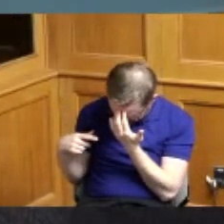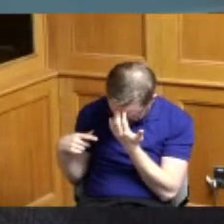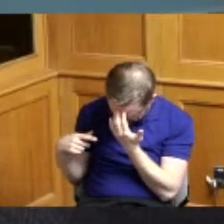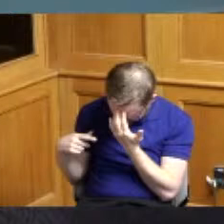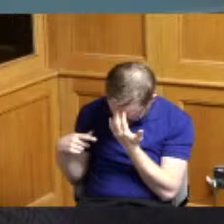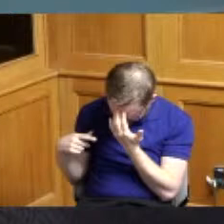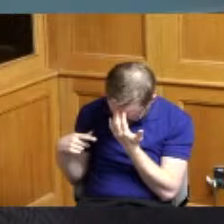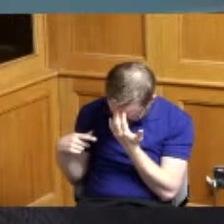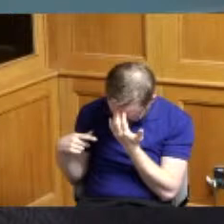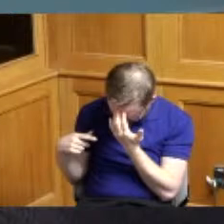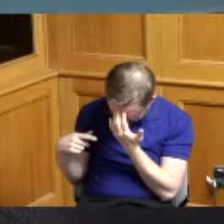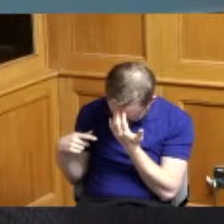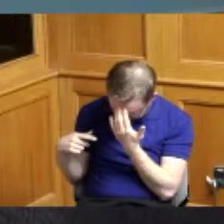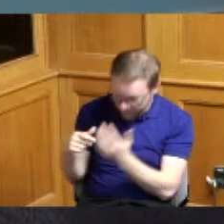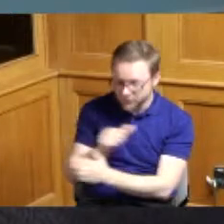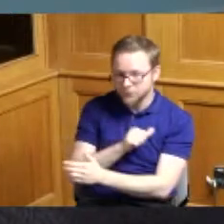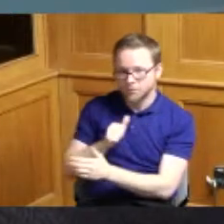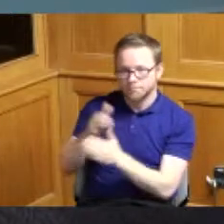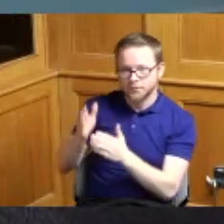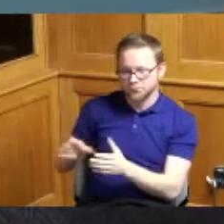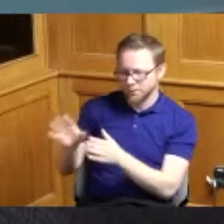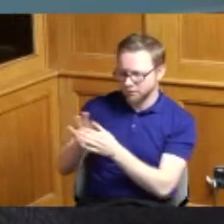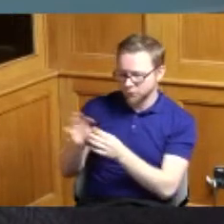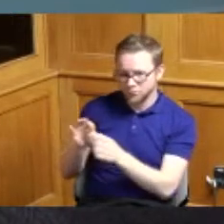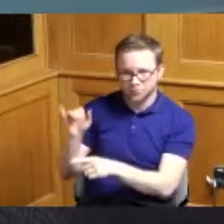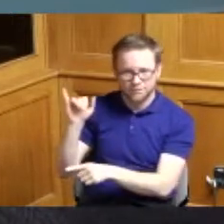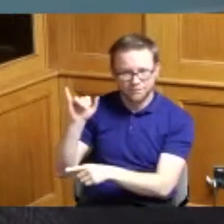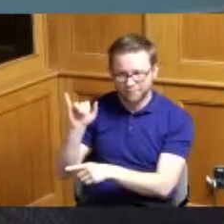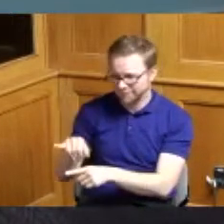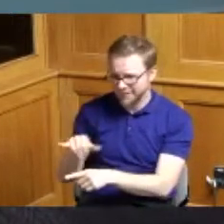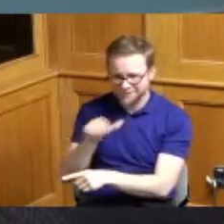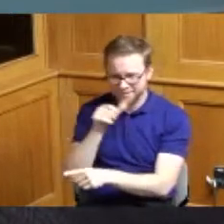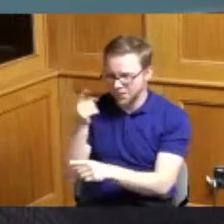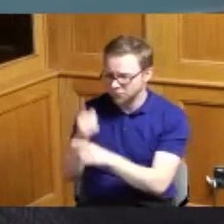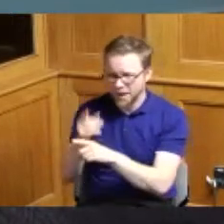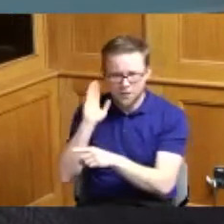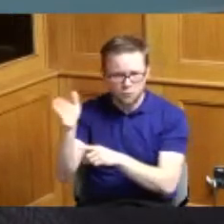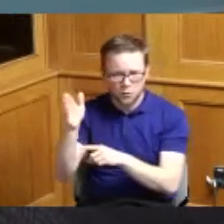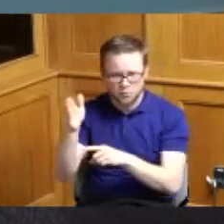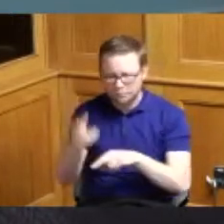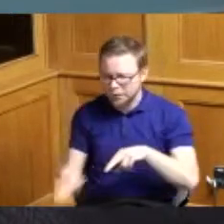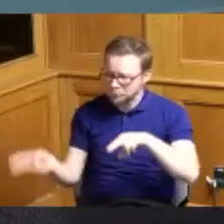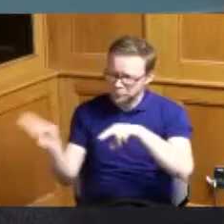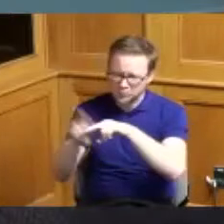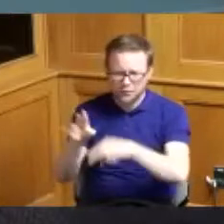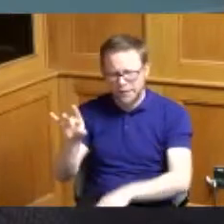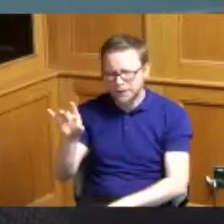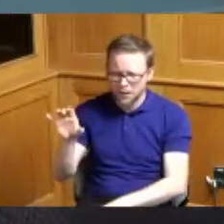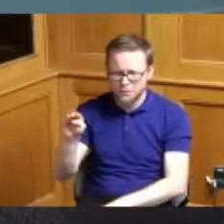Mr Aluotto you told me that that is not even close it's going to be 800 million um that